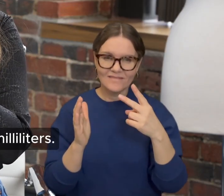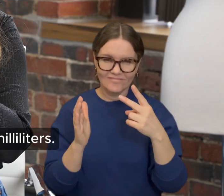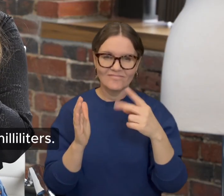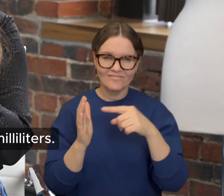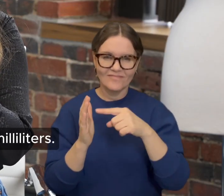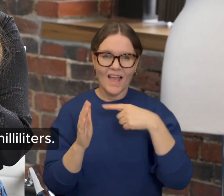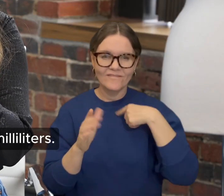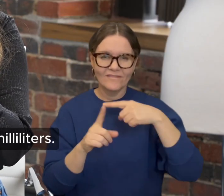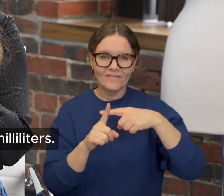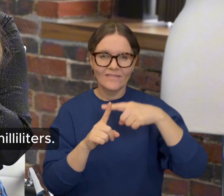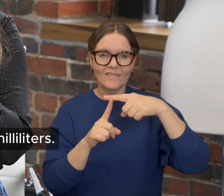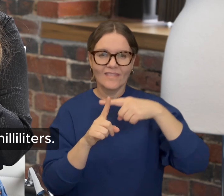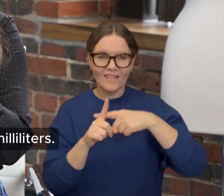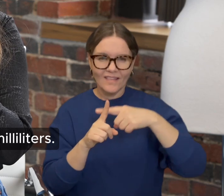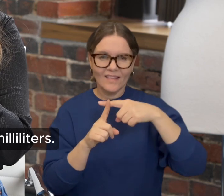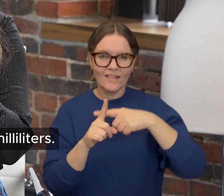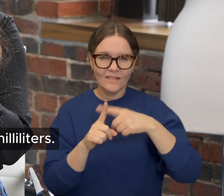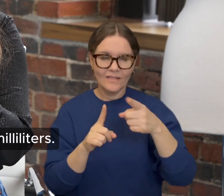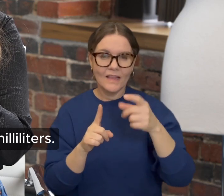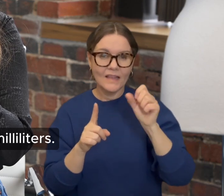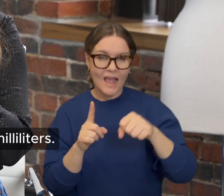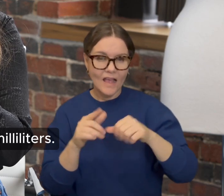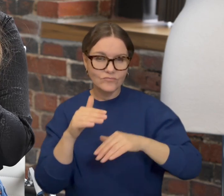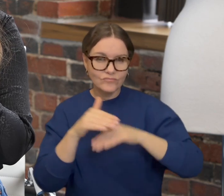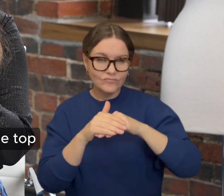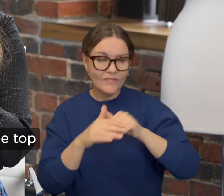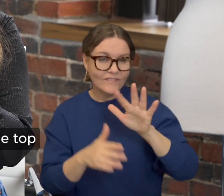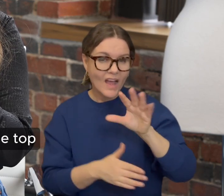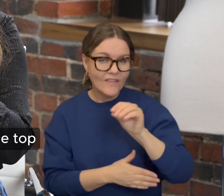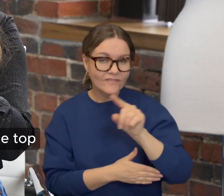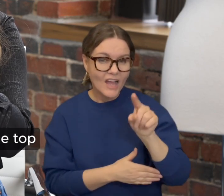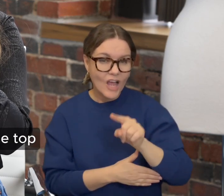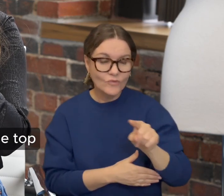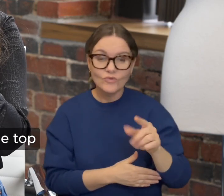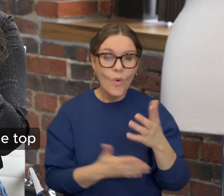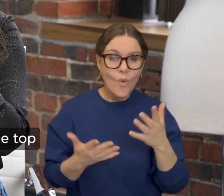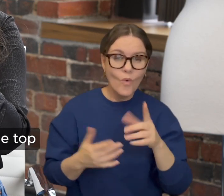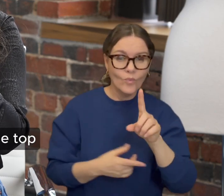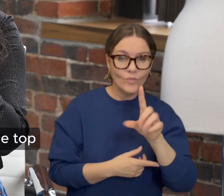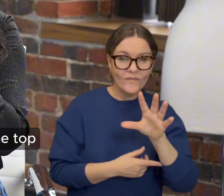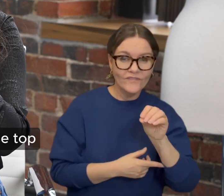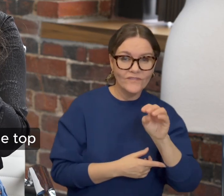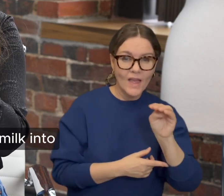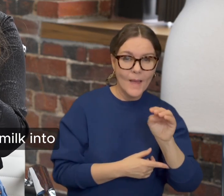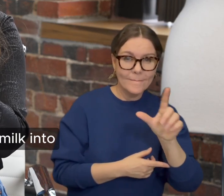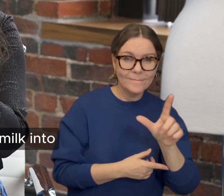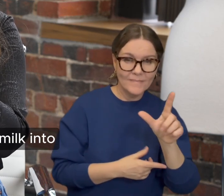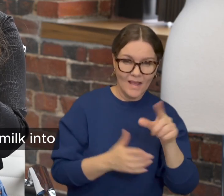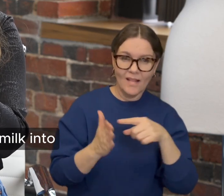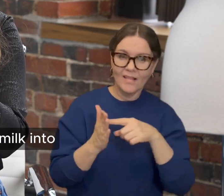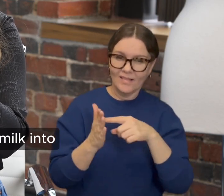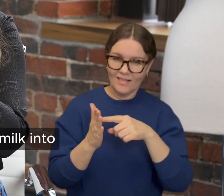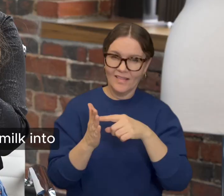up to 5 oz or 150 ml it also has a pour spout at the top that you'll transfer your breast milk into